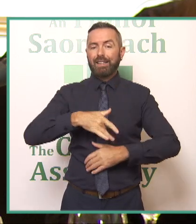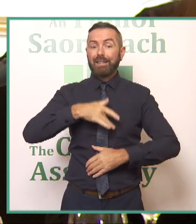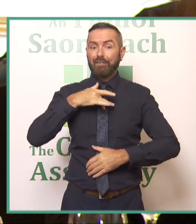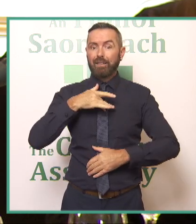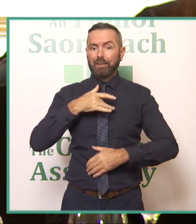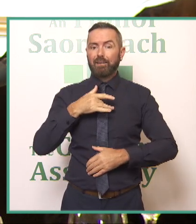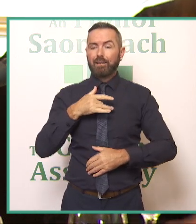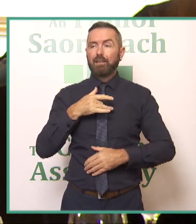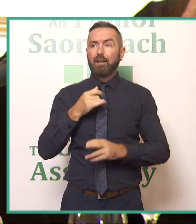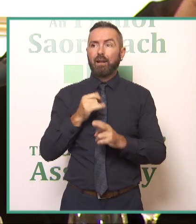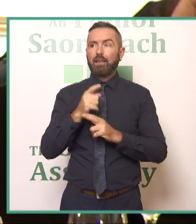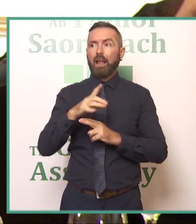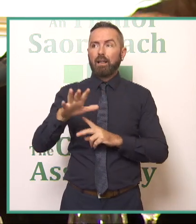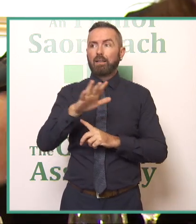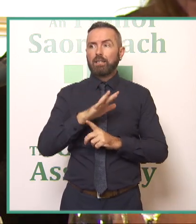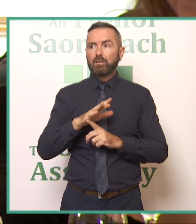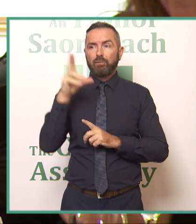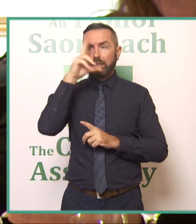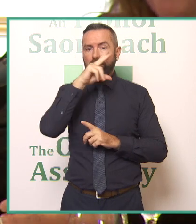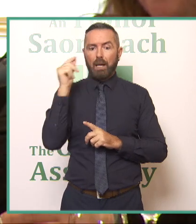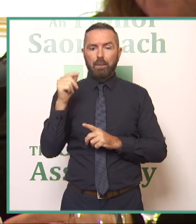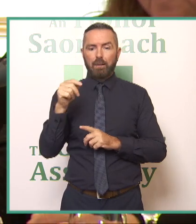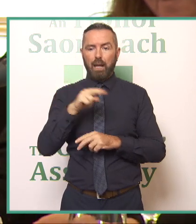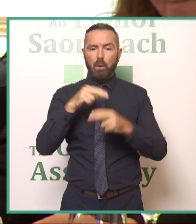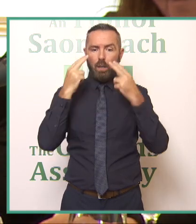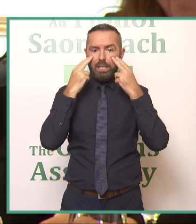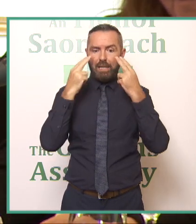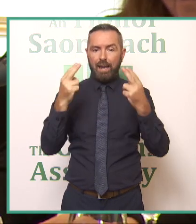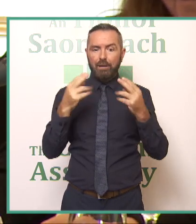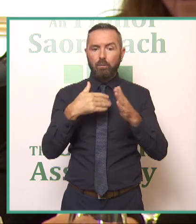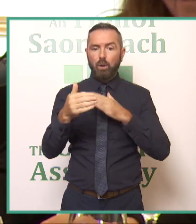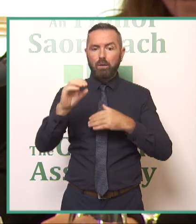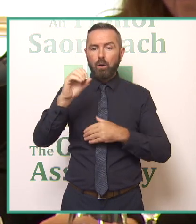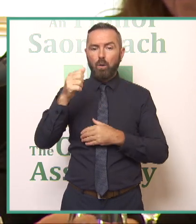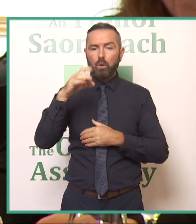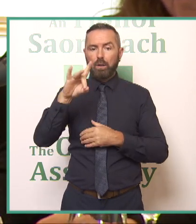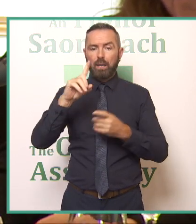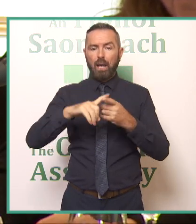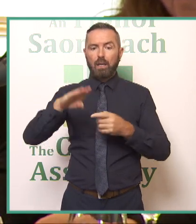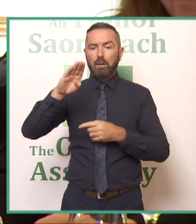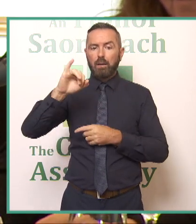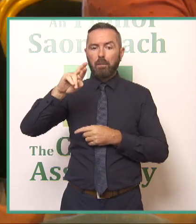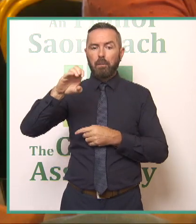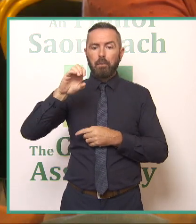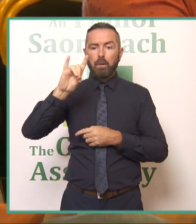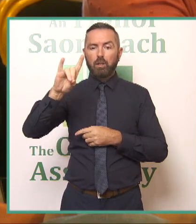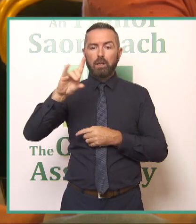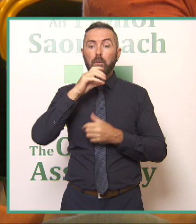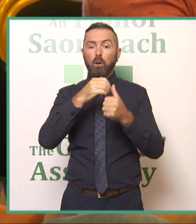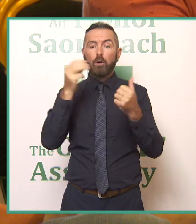so for example our native species we settle on was Oak and Birch but the rest is Sitka why because